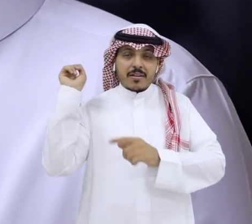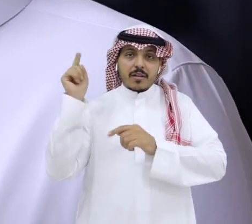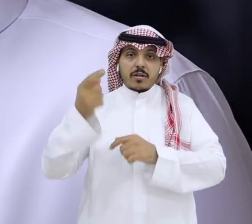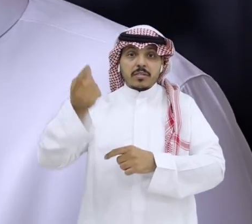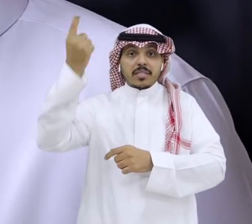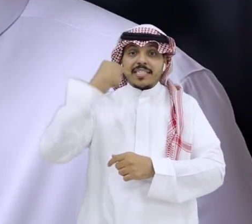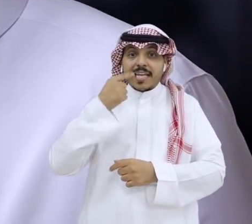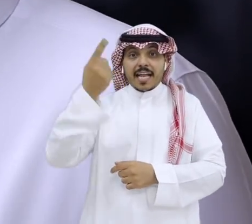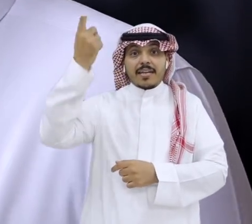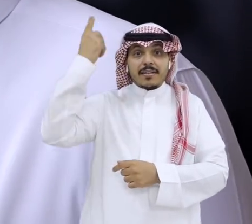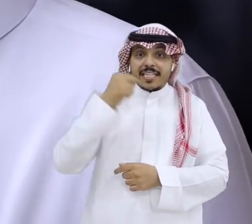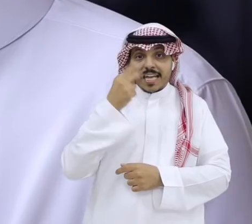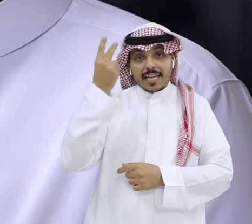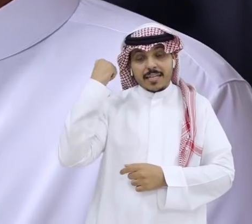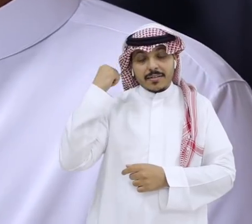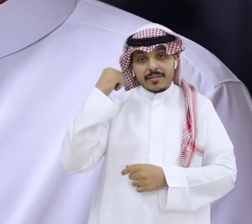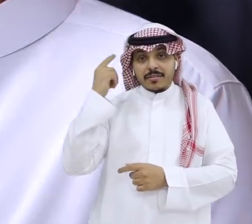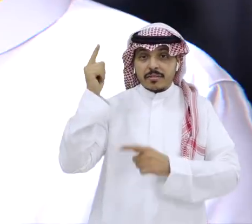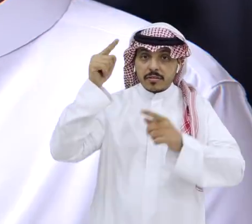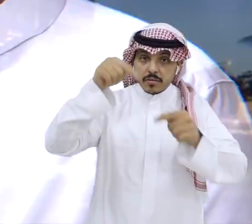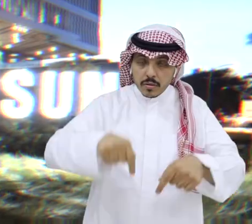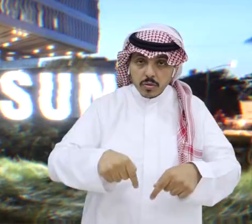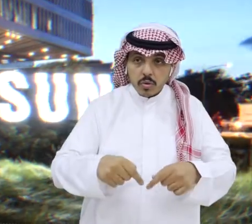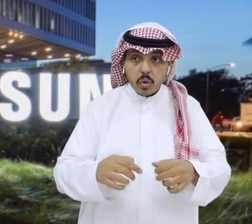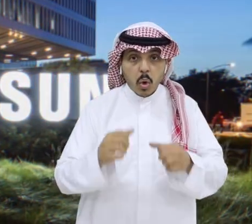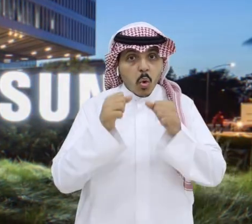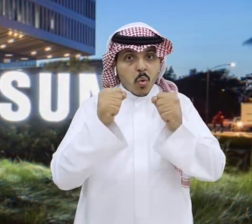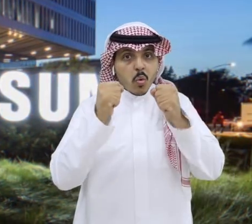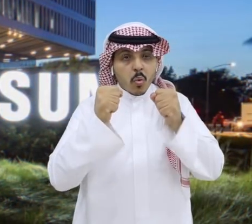Last year was also not the Samsung's best year.